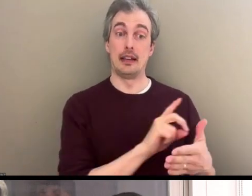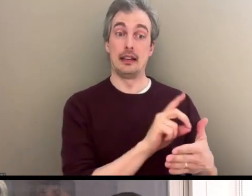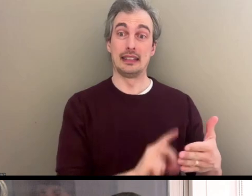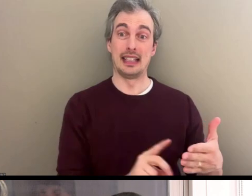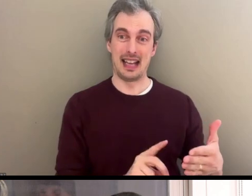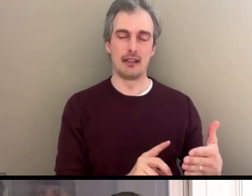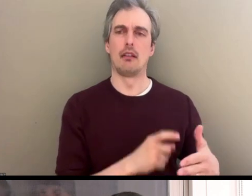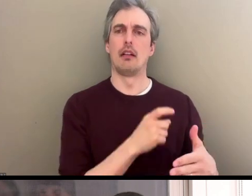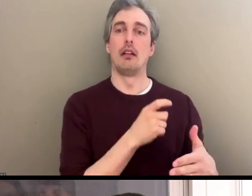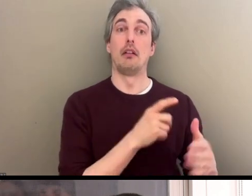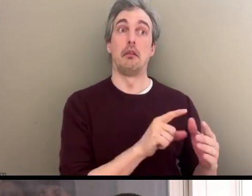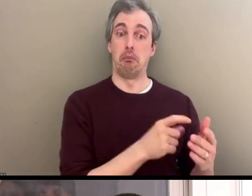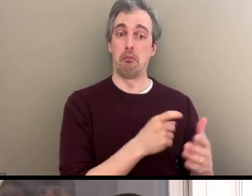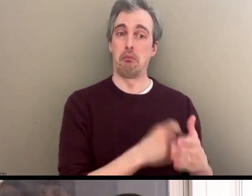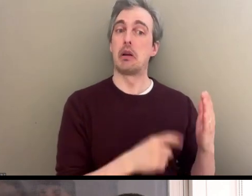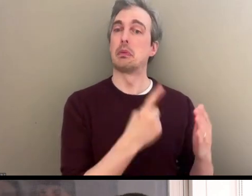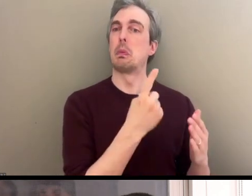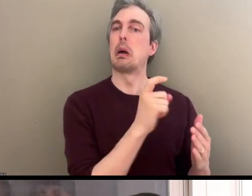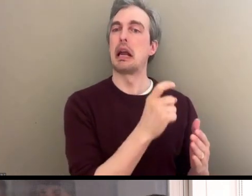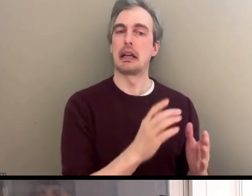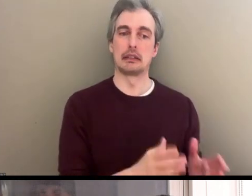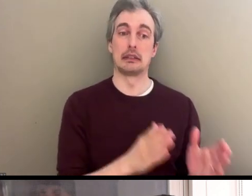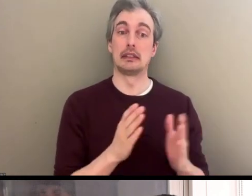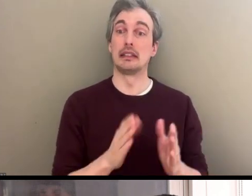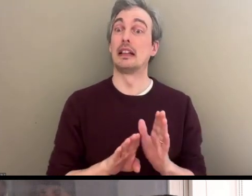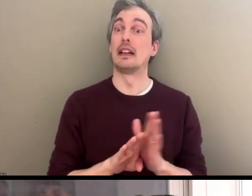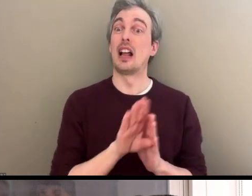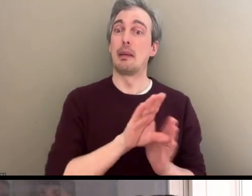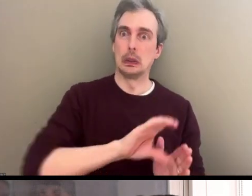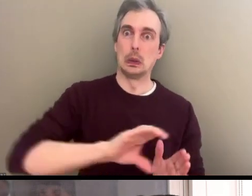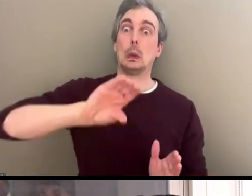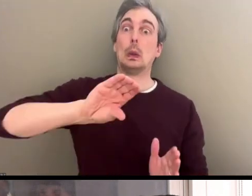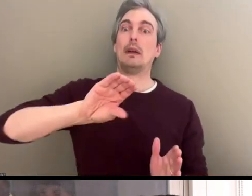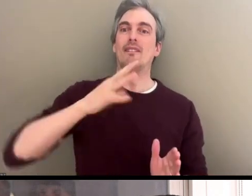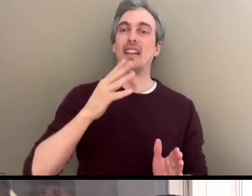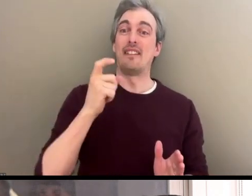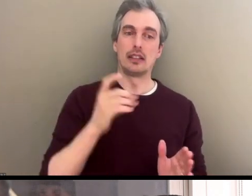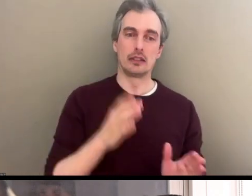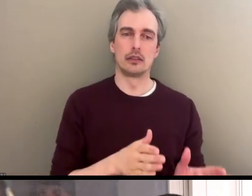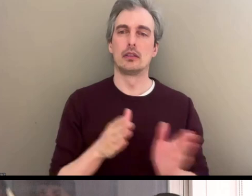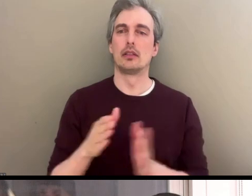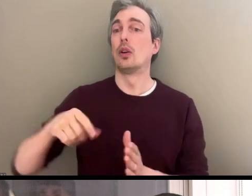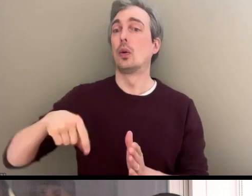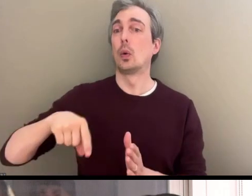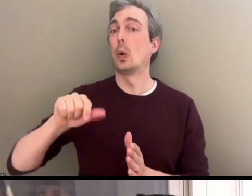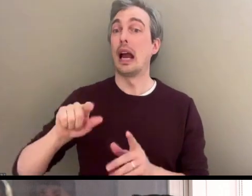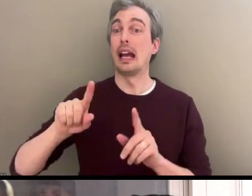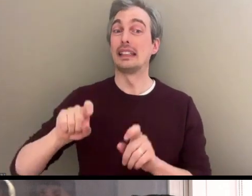with the cost of 5x, QA testing, which is a cost of 15x, and then